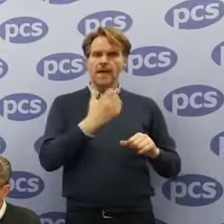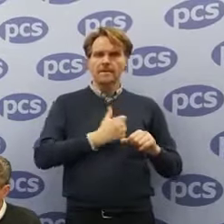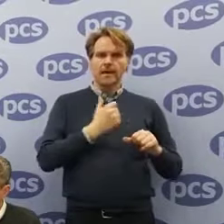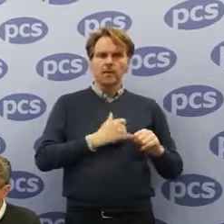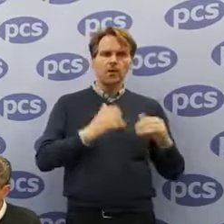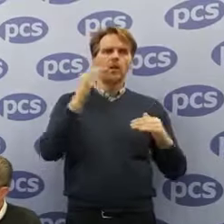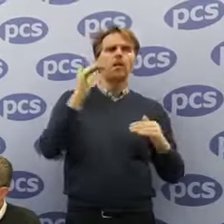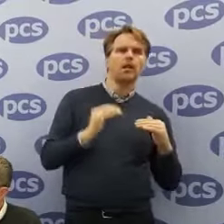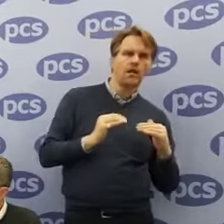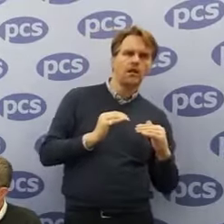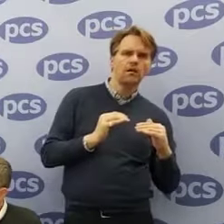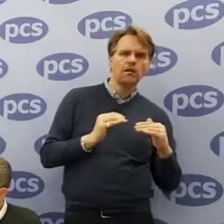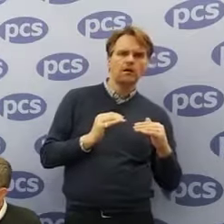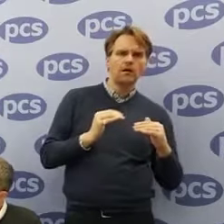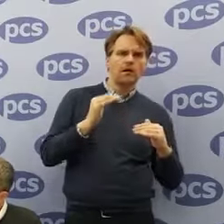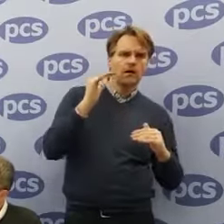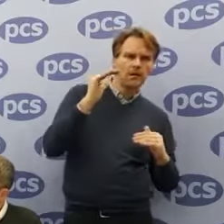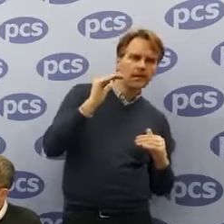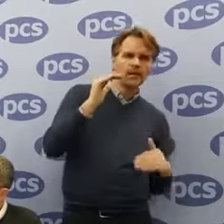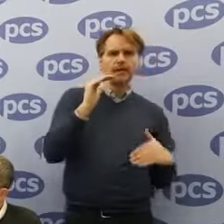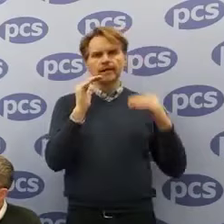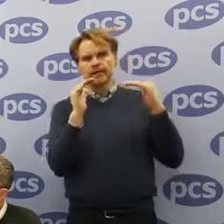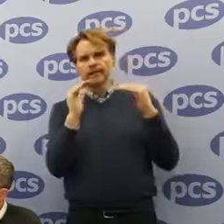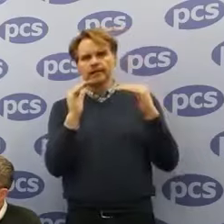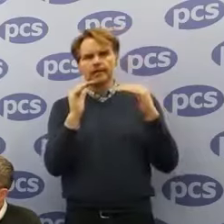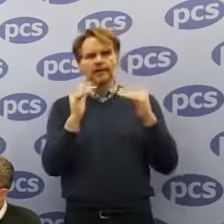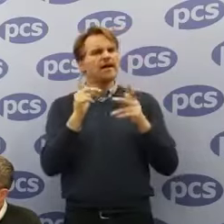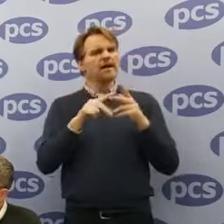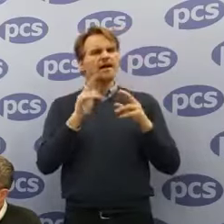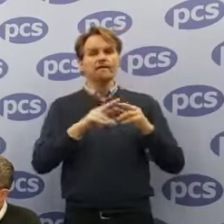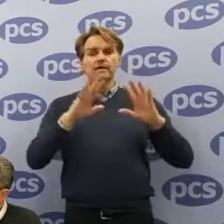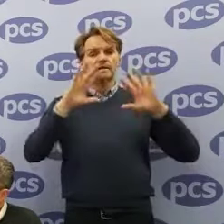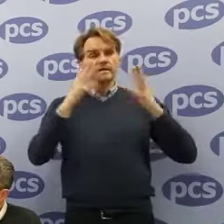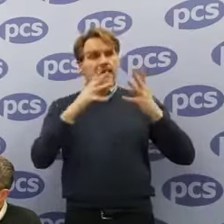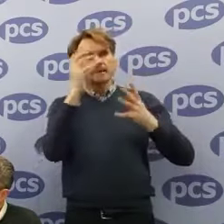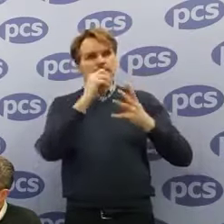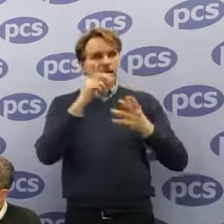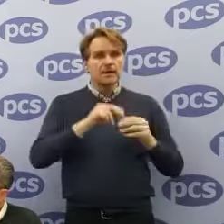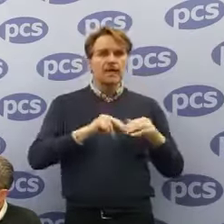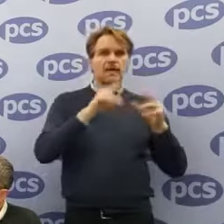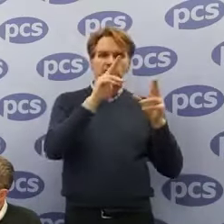left behind even with the 10% pay rise we would still be underpaid? And you know